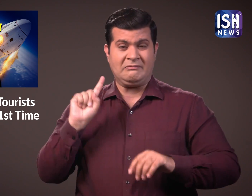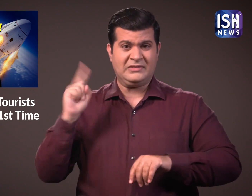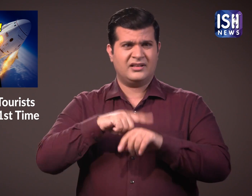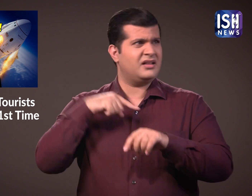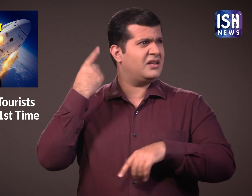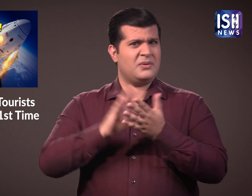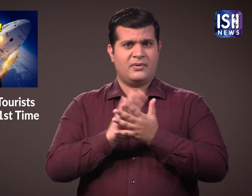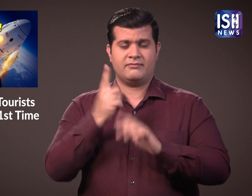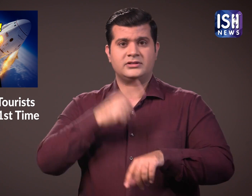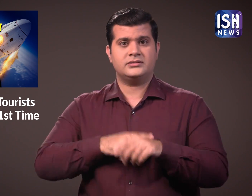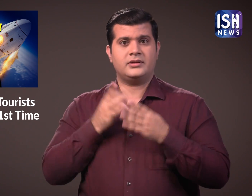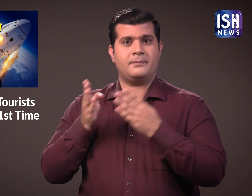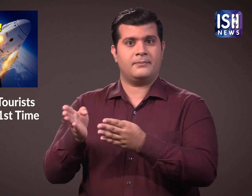This is done for the first time in history.